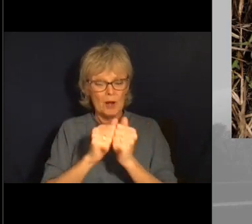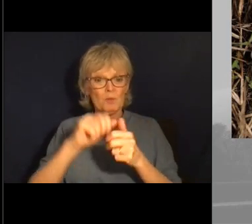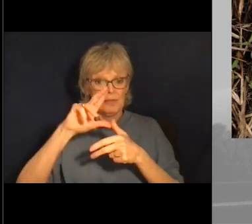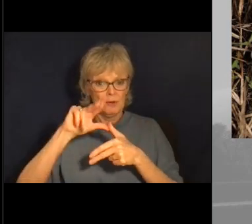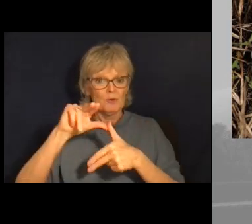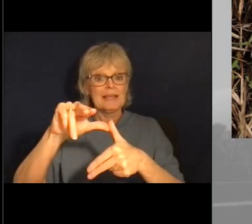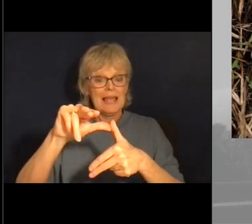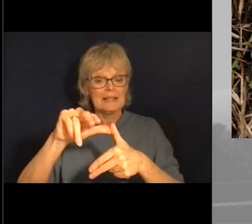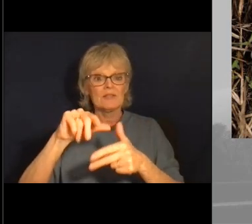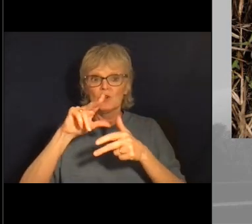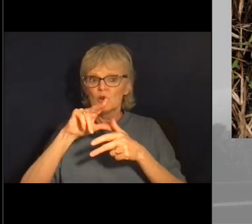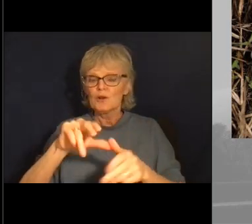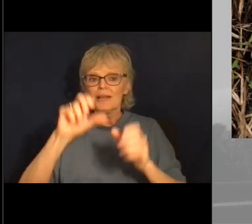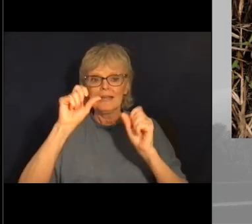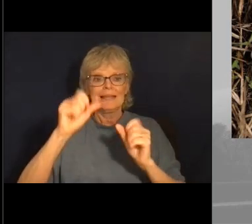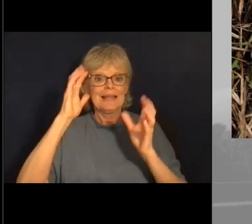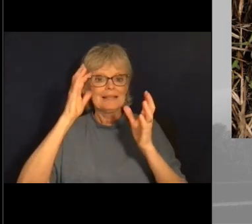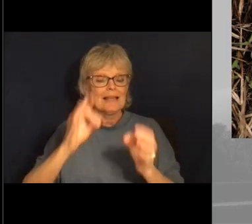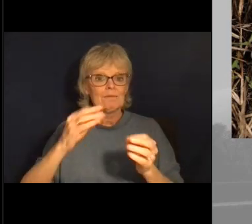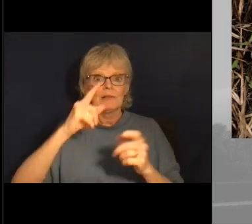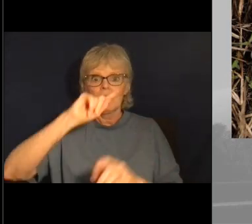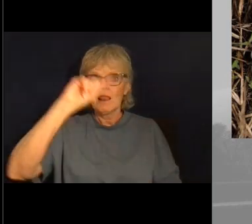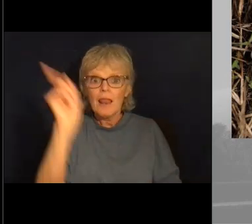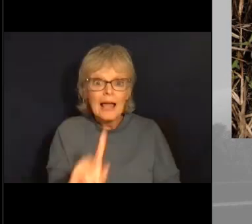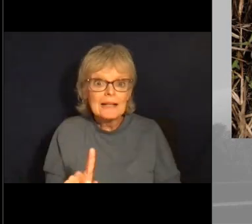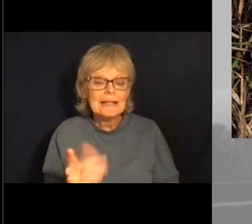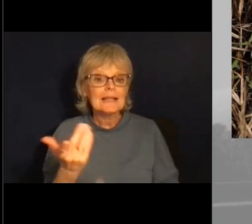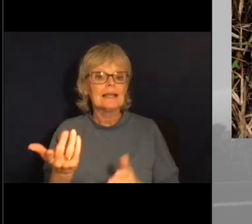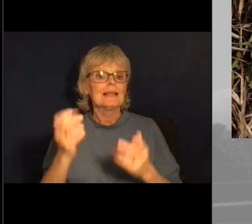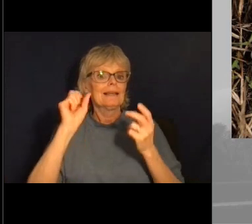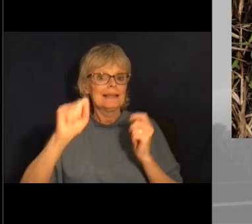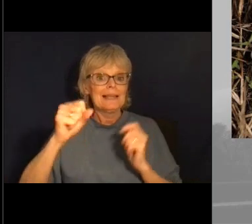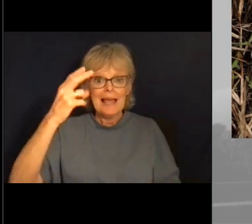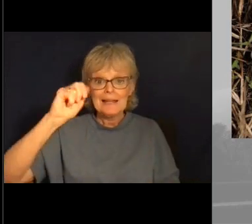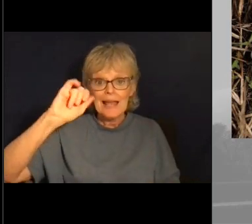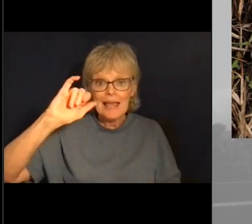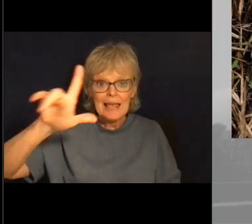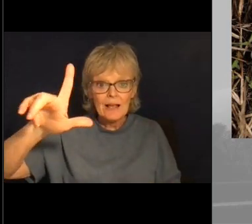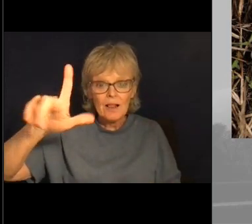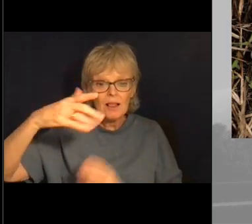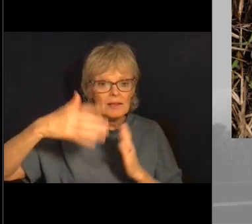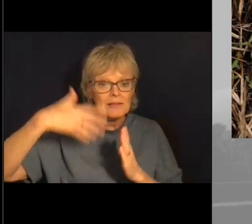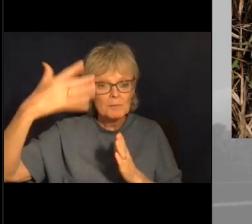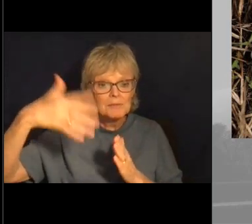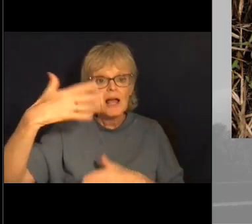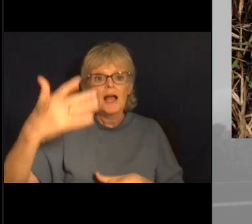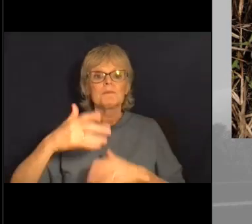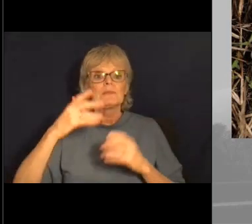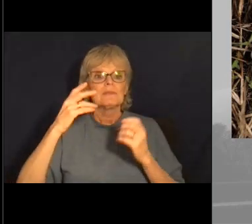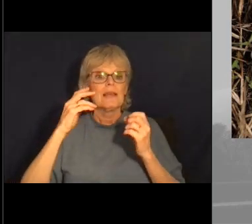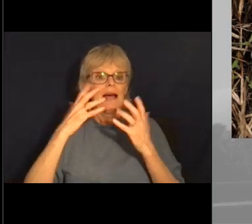but hurricanes can definitely produce lightning and they can certainly have hail in some rare cases. They produce tons of flash flooding